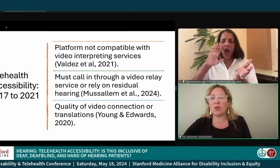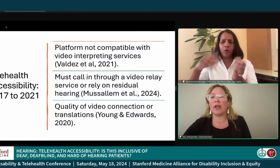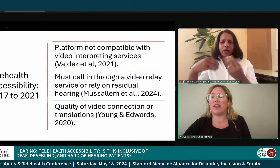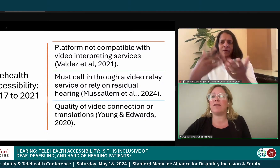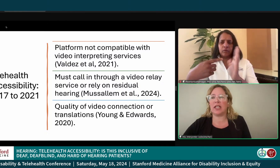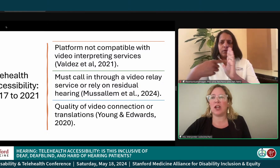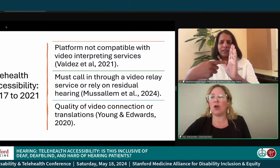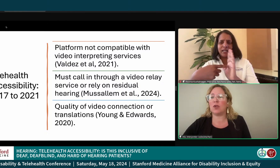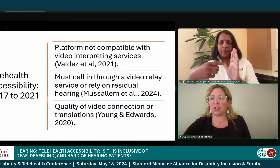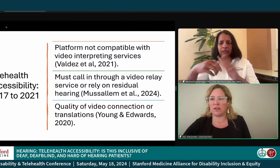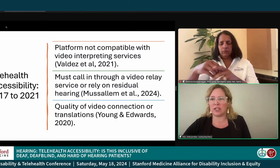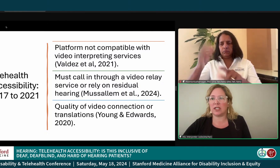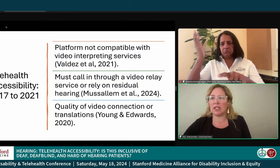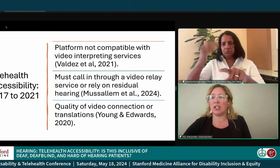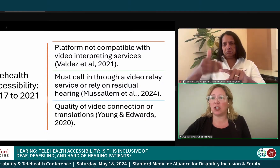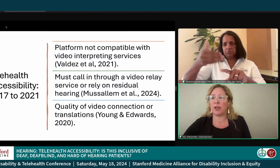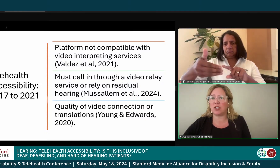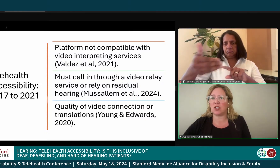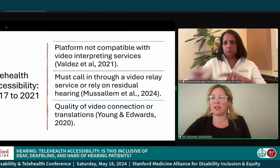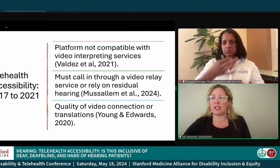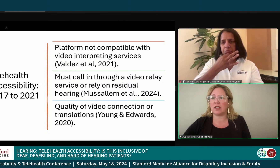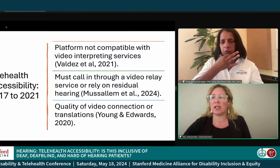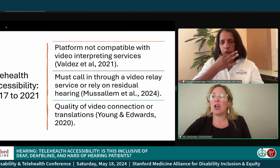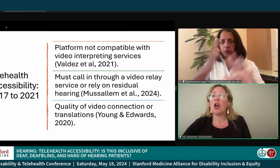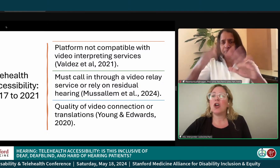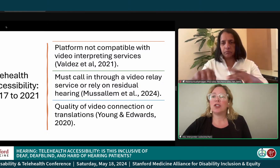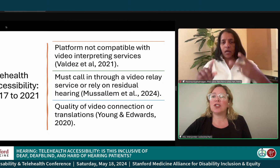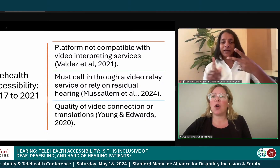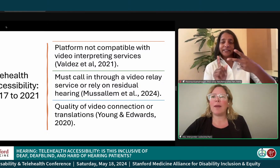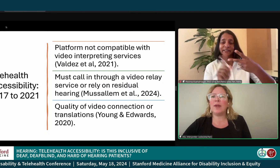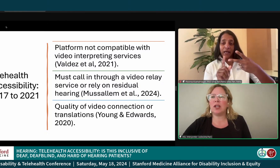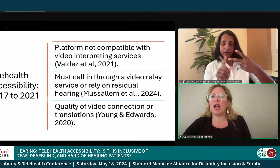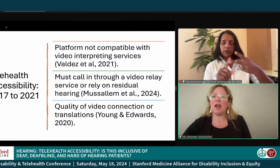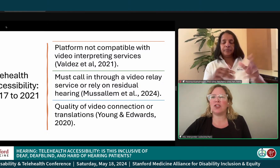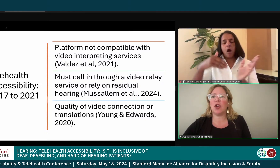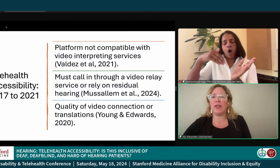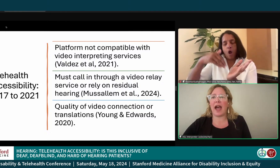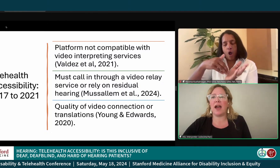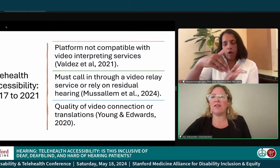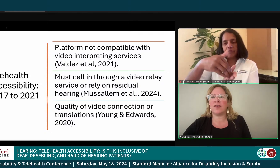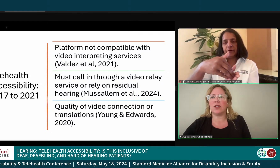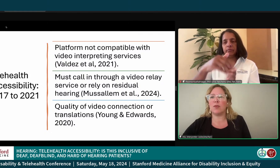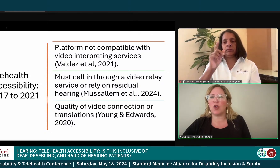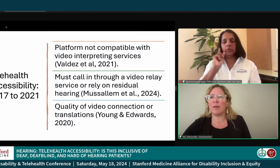with video services and interpreting services. I'll show that furthermore in